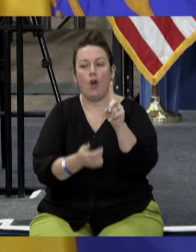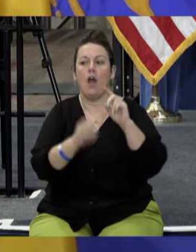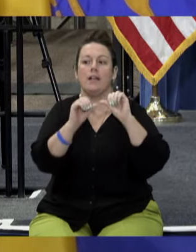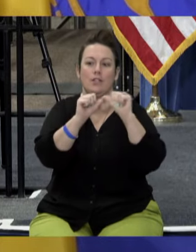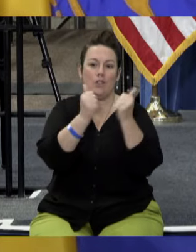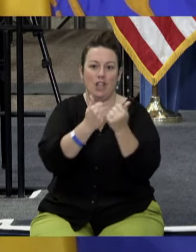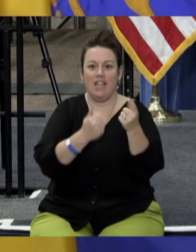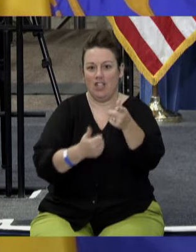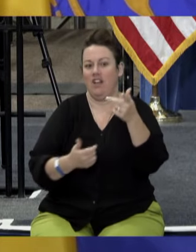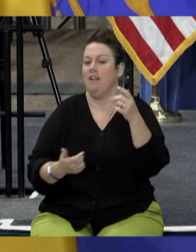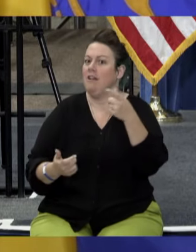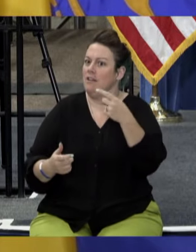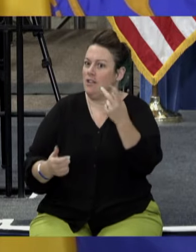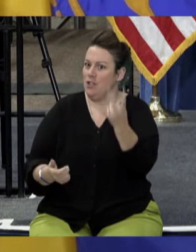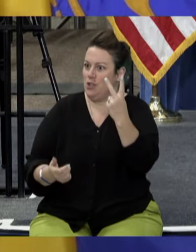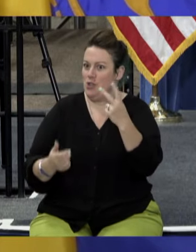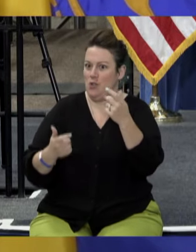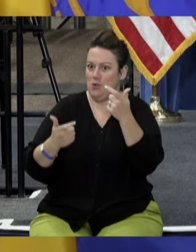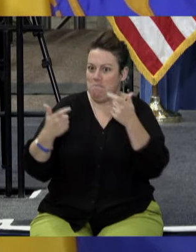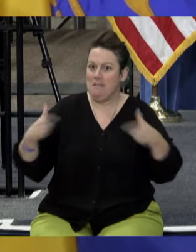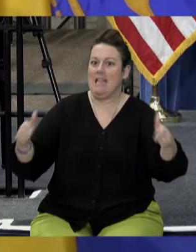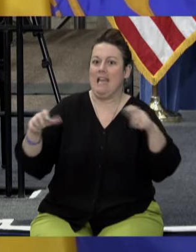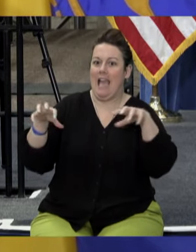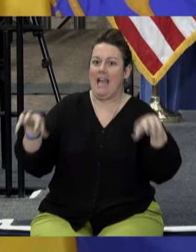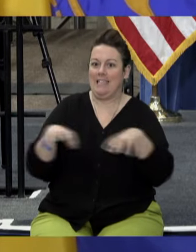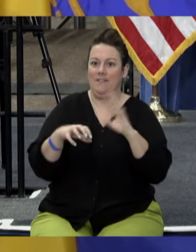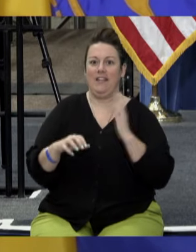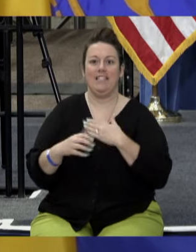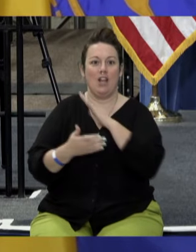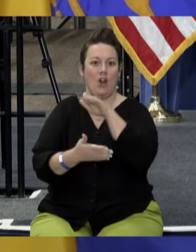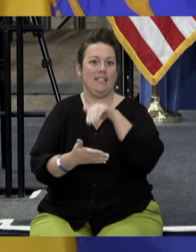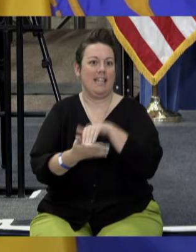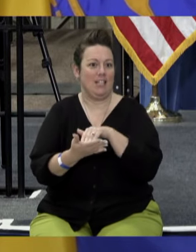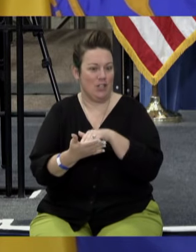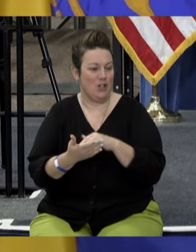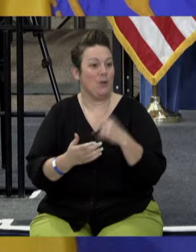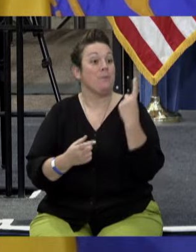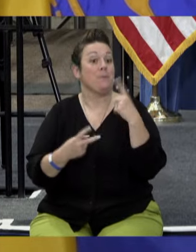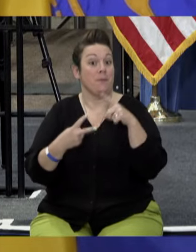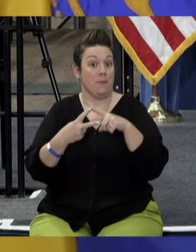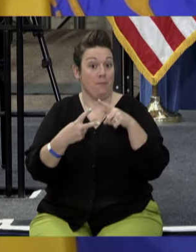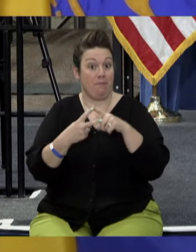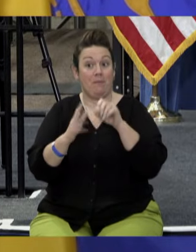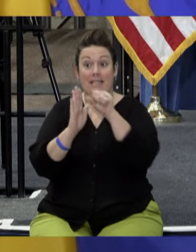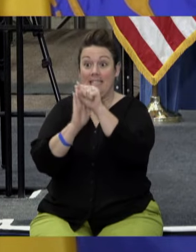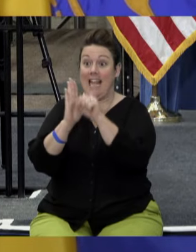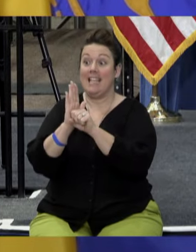We have two major activities of our center. It's about states. We provide